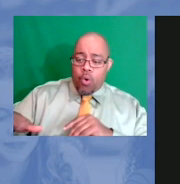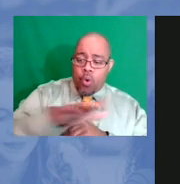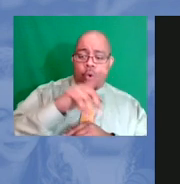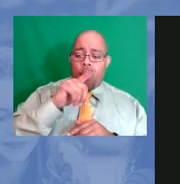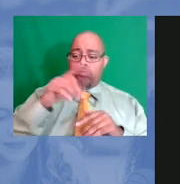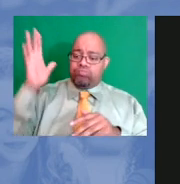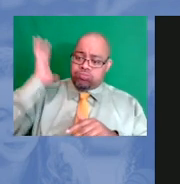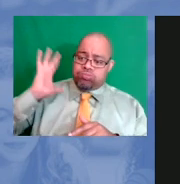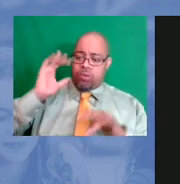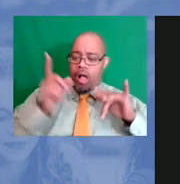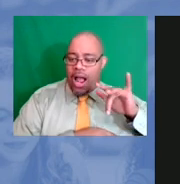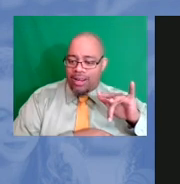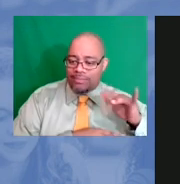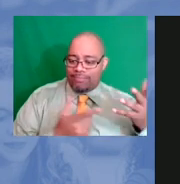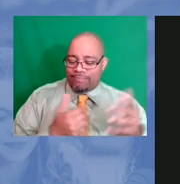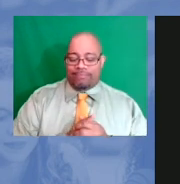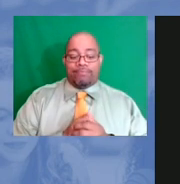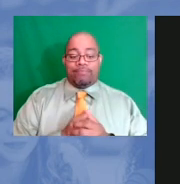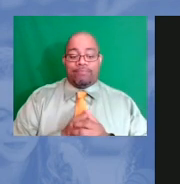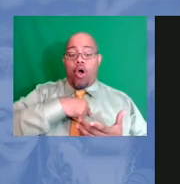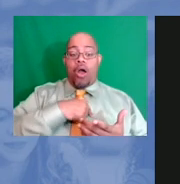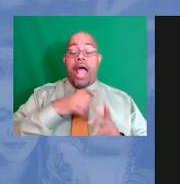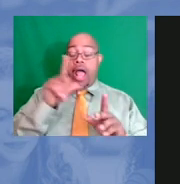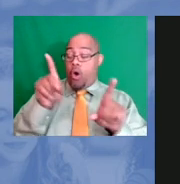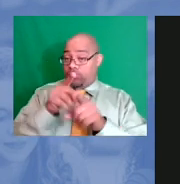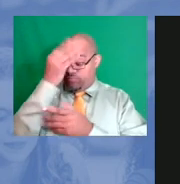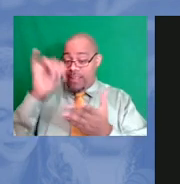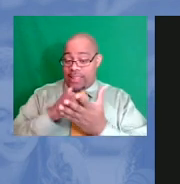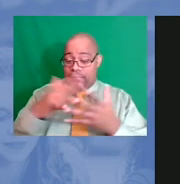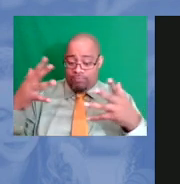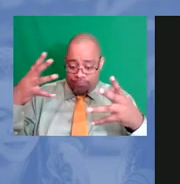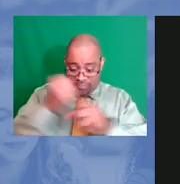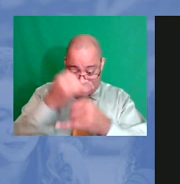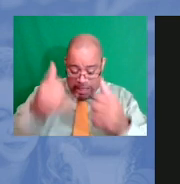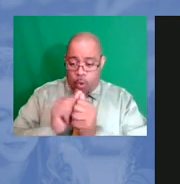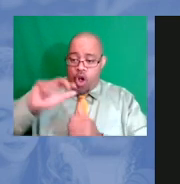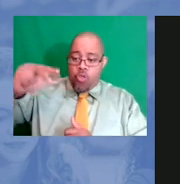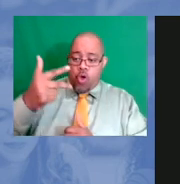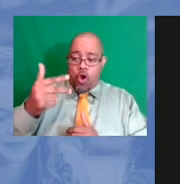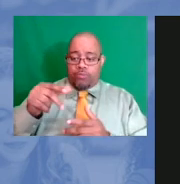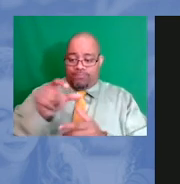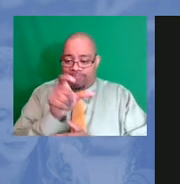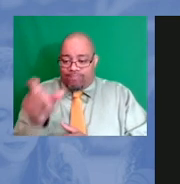SO BY THE WAY THAT CULMINATES NOW WITH OUR THIRD ITERATION UNDER MY SUPERINTENDENCY OF